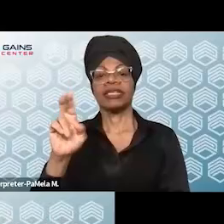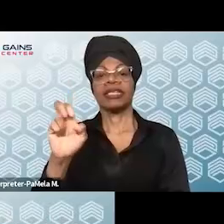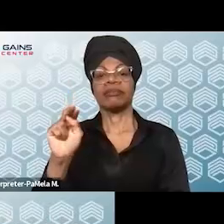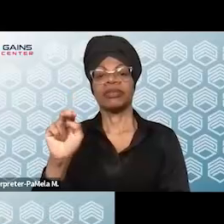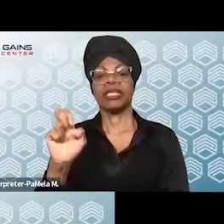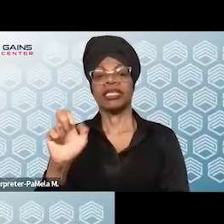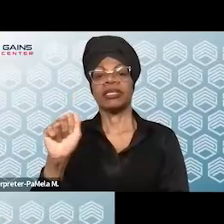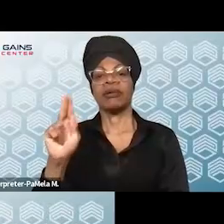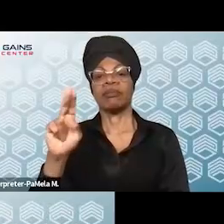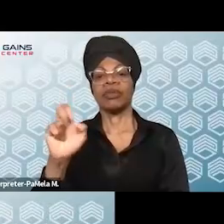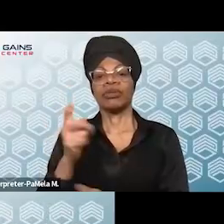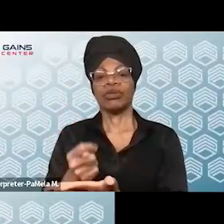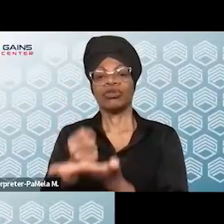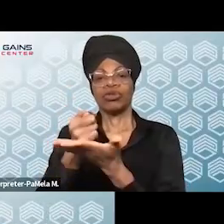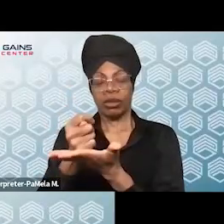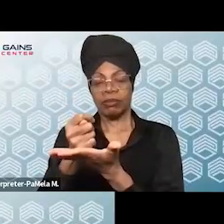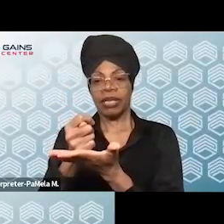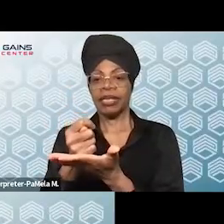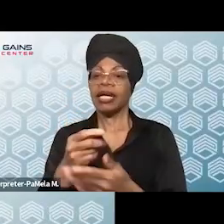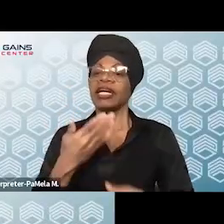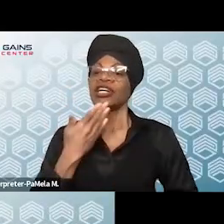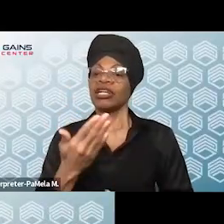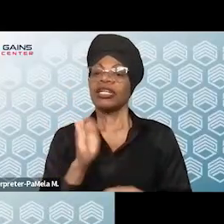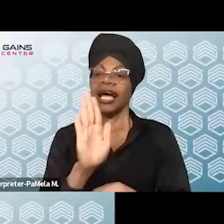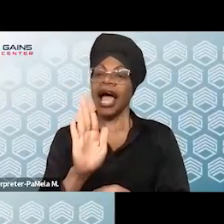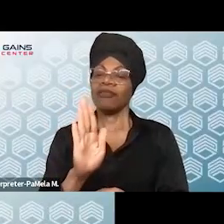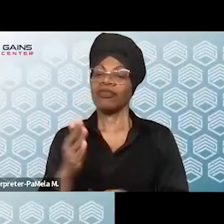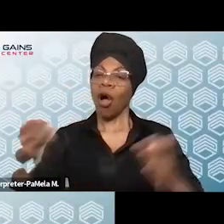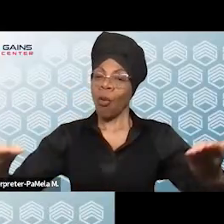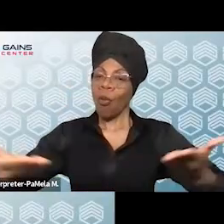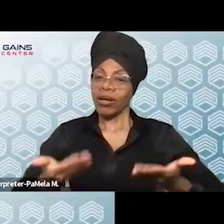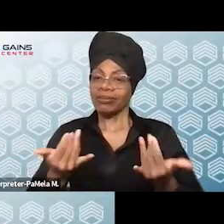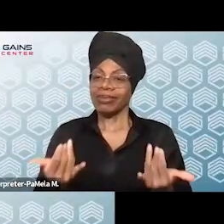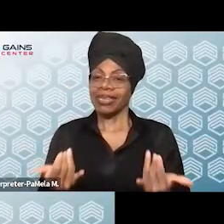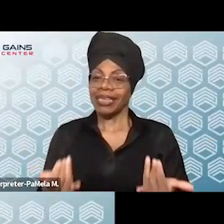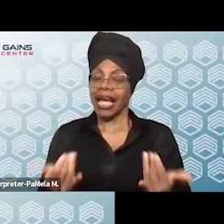Good afternoon. Welcome to today's webinar. We have a very important topic today.